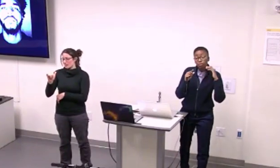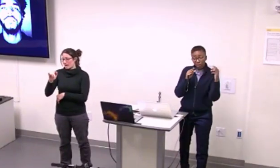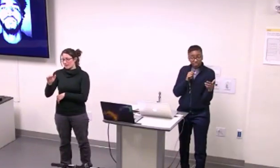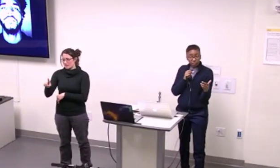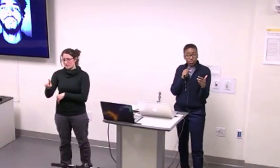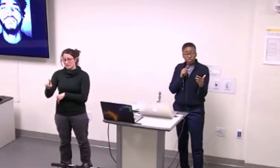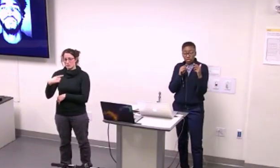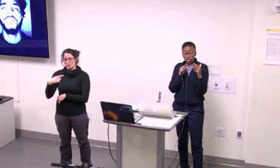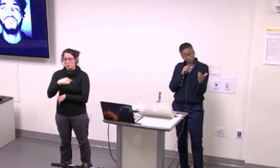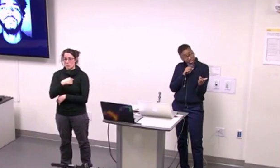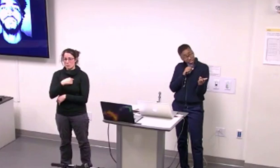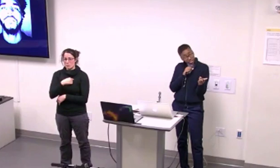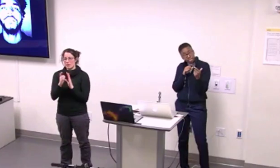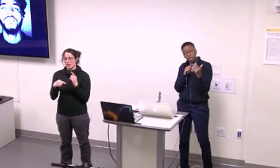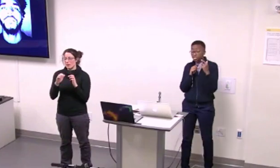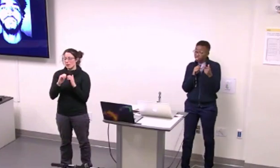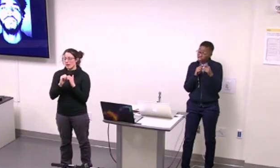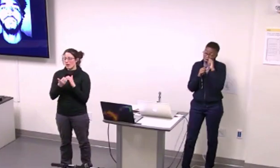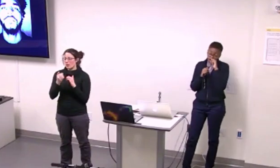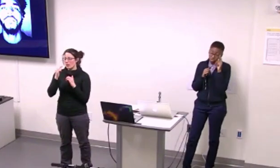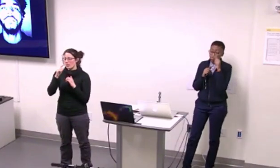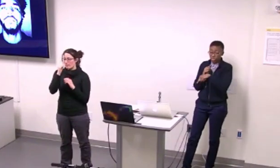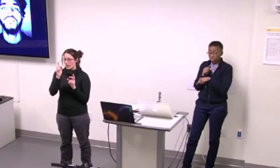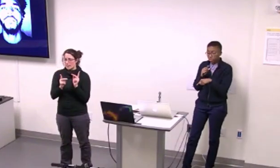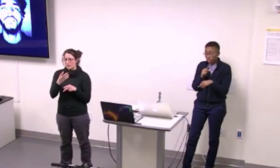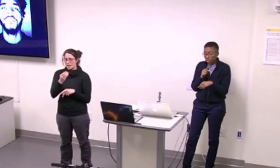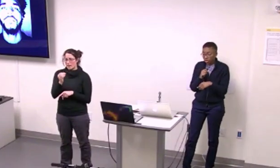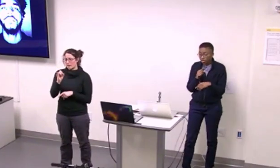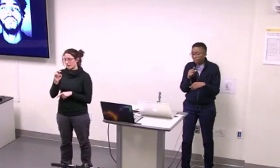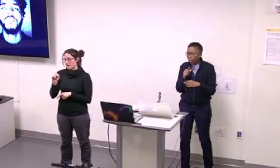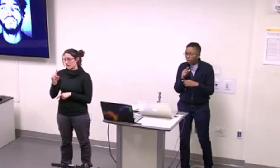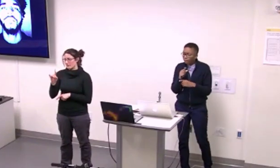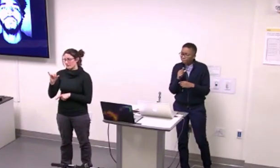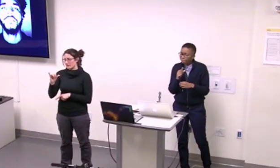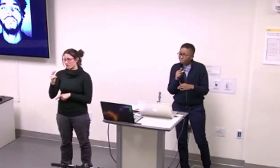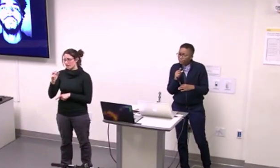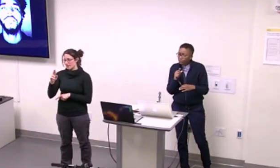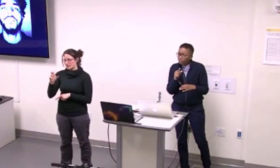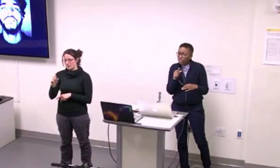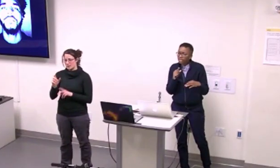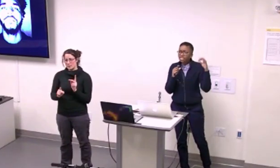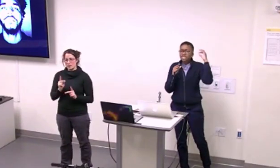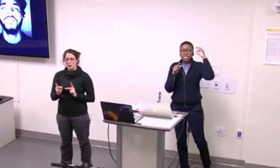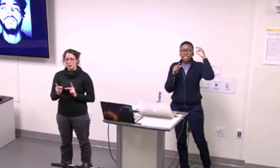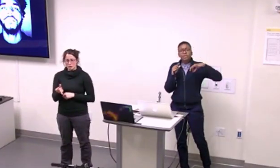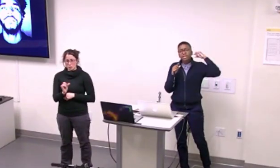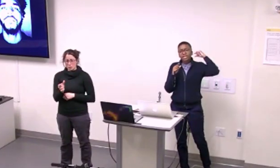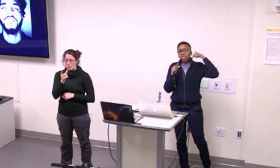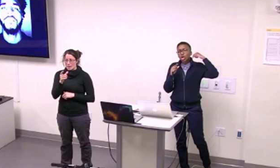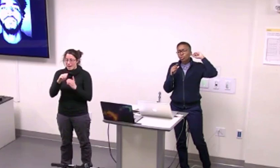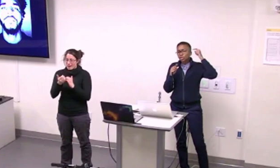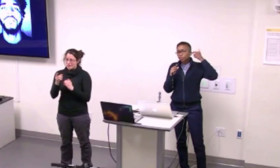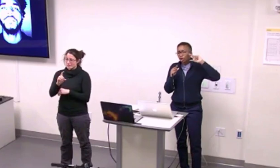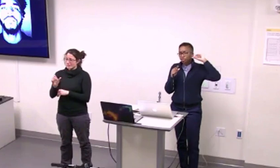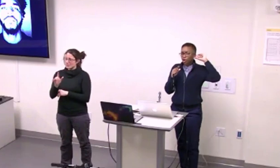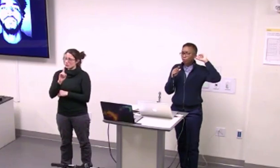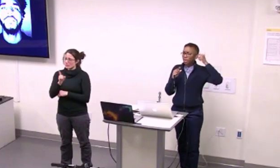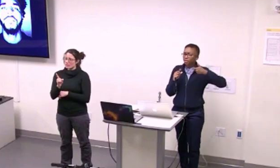Especially indigenous folks especially as well. That disability is so much part of our marrow.